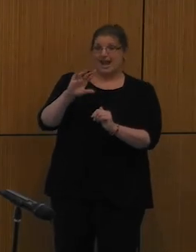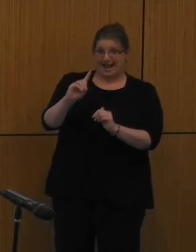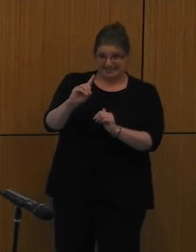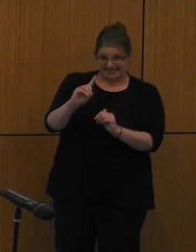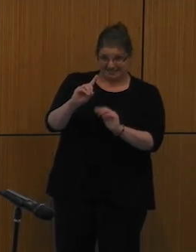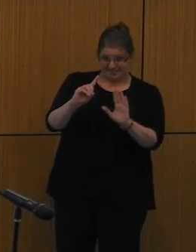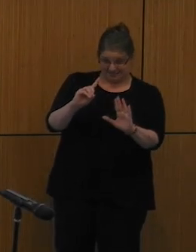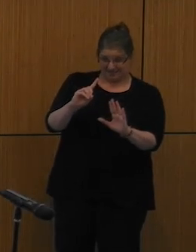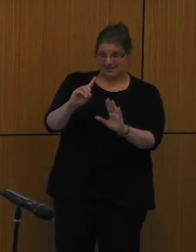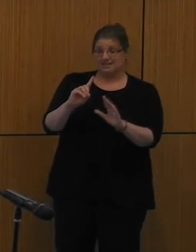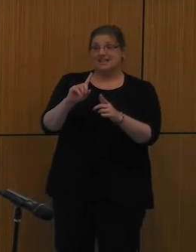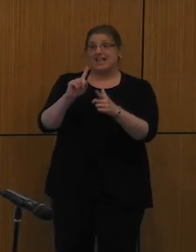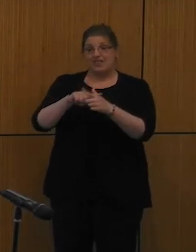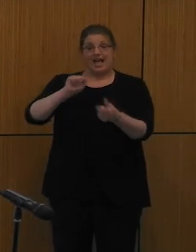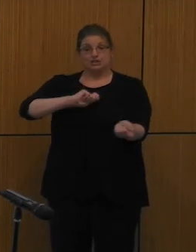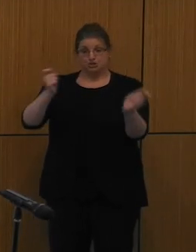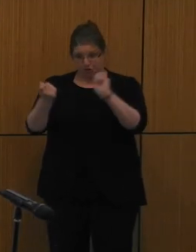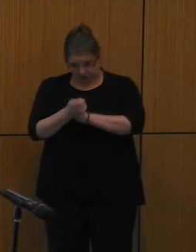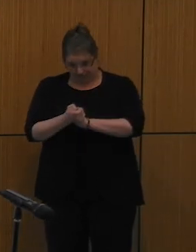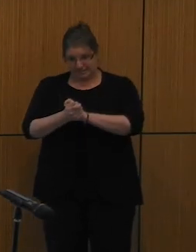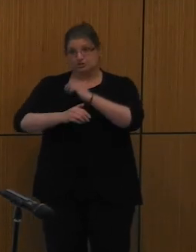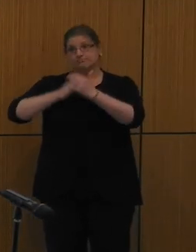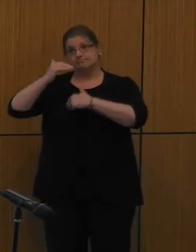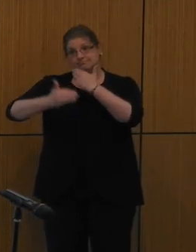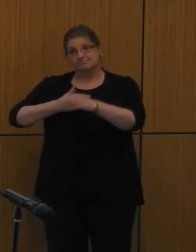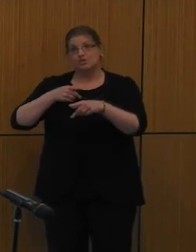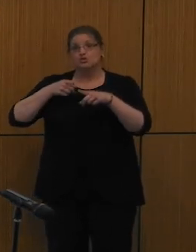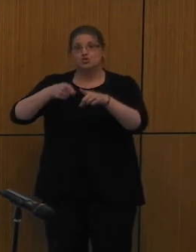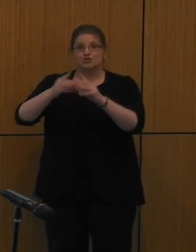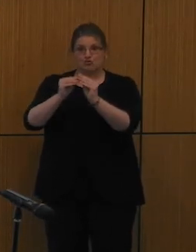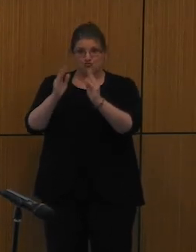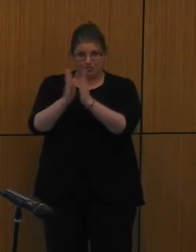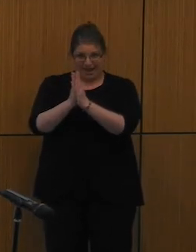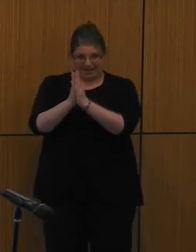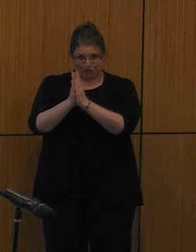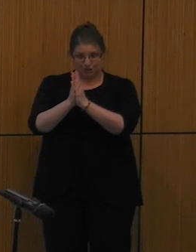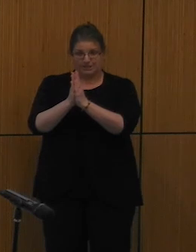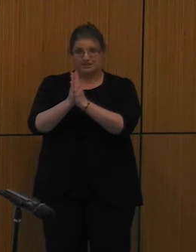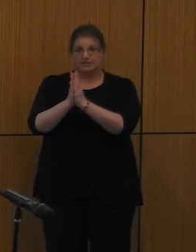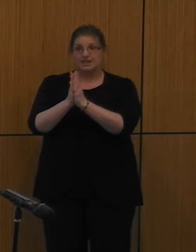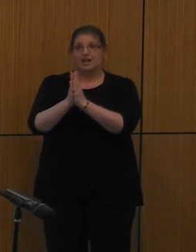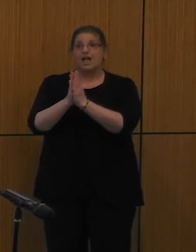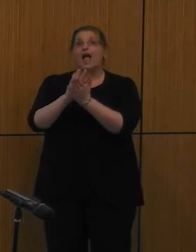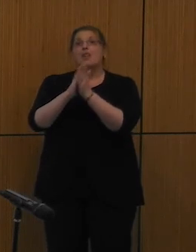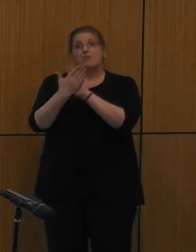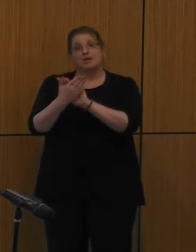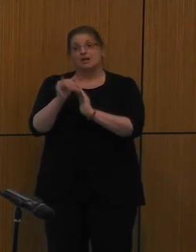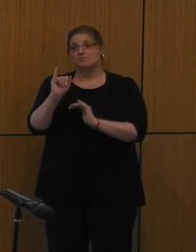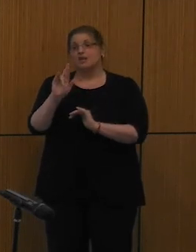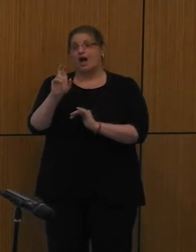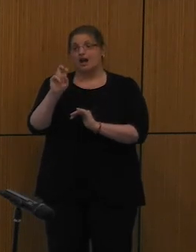The stoichiometry changes over the course of the reaction and then reforms your iron two or ferro in making your,